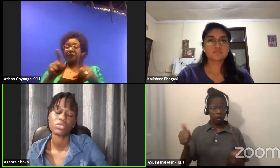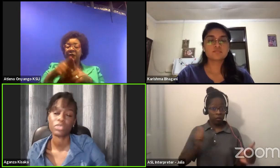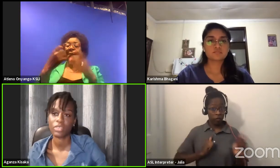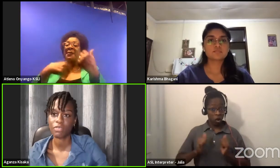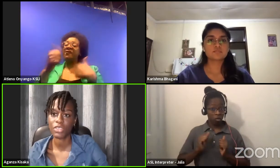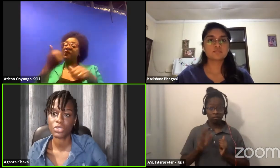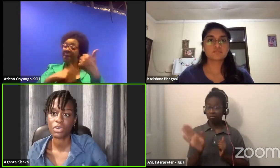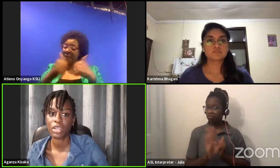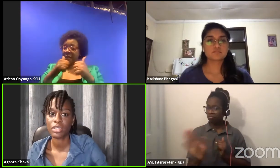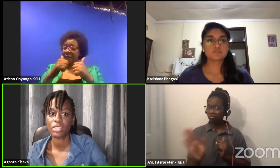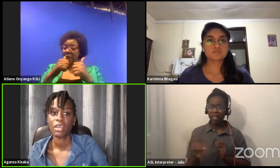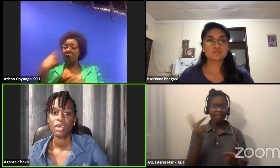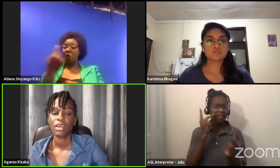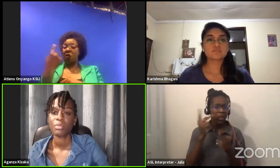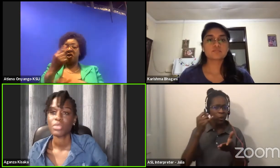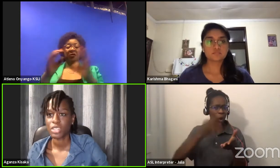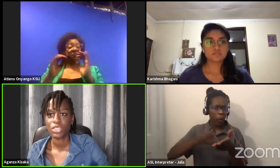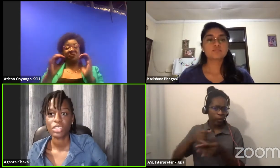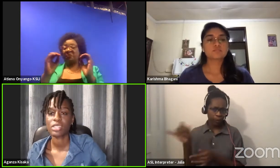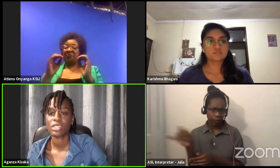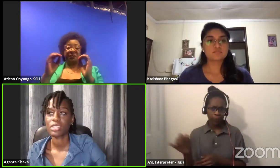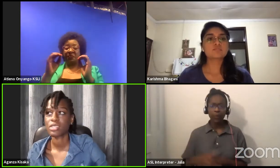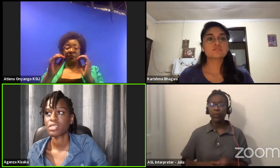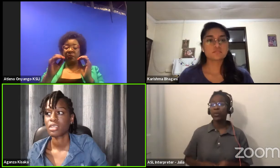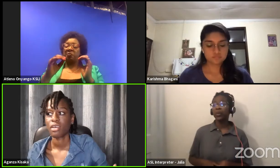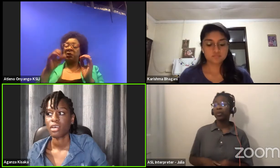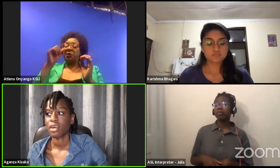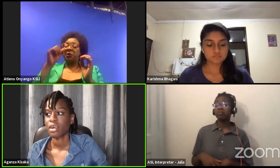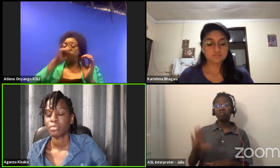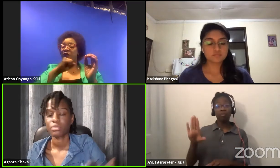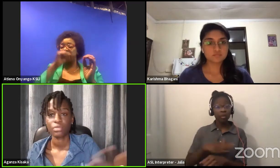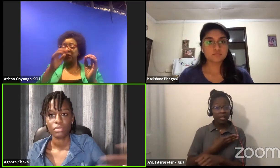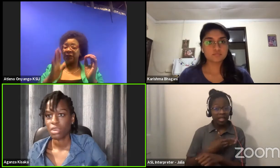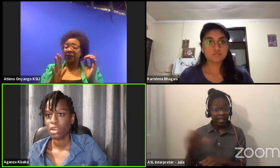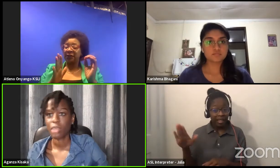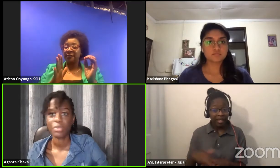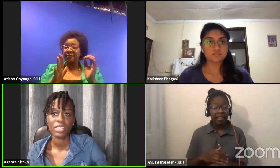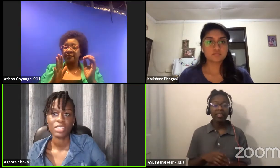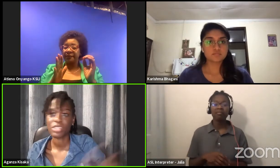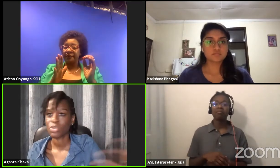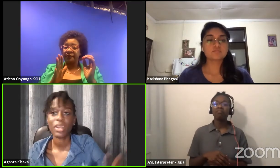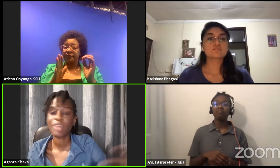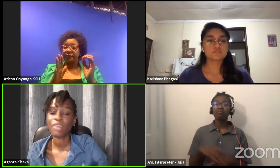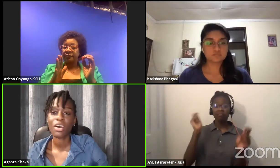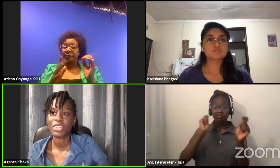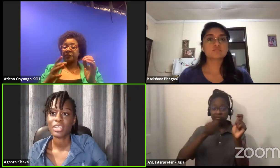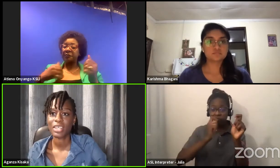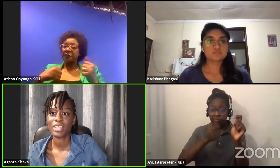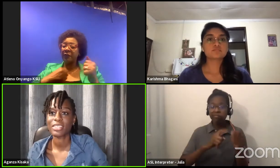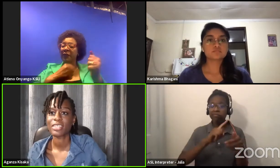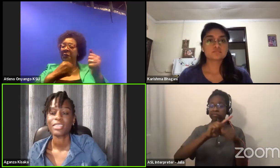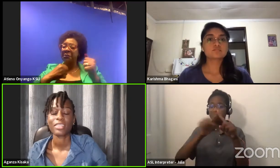also in the visual arts, musicians, carpenters whatever art it is,